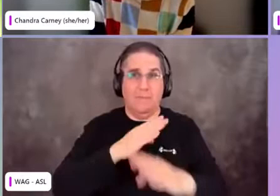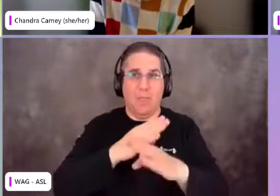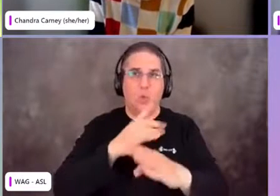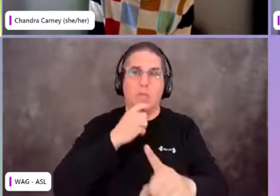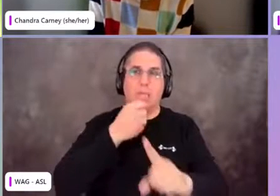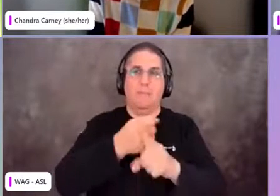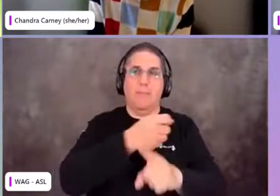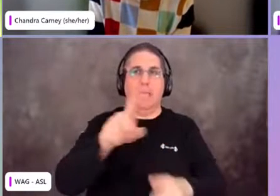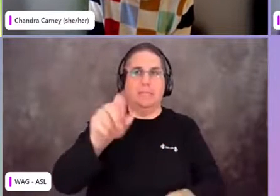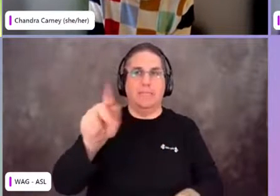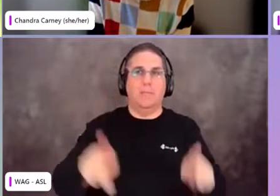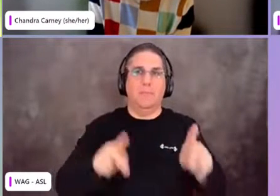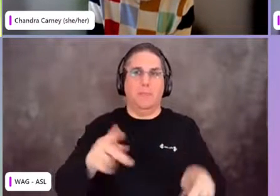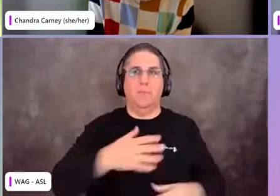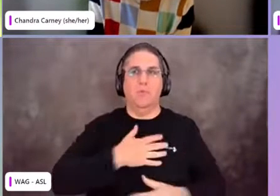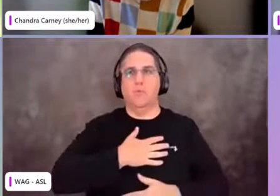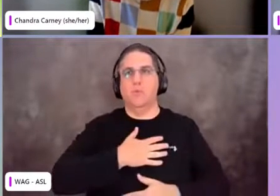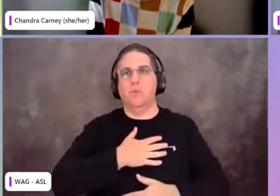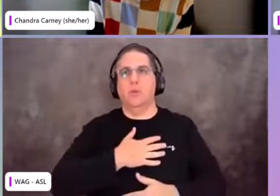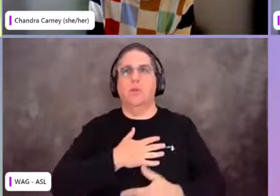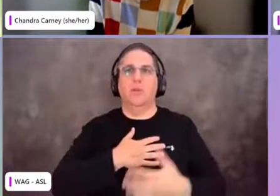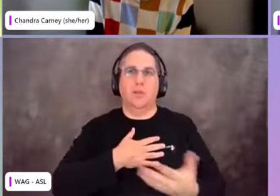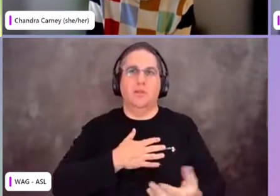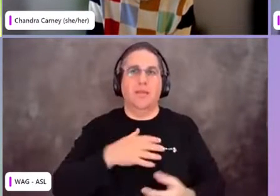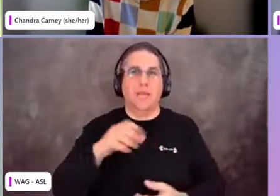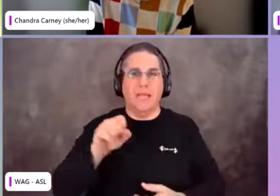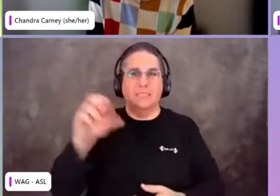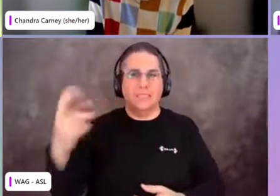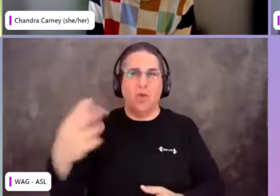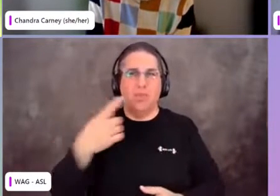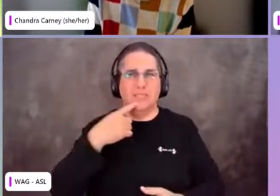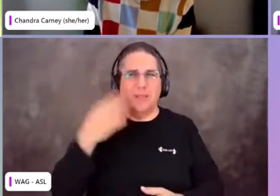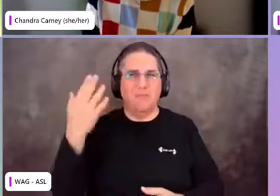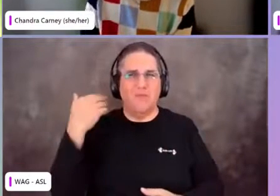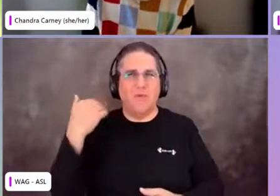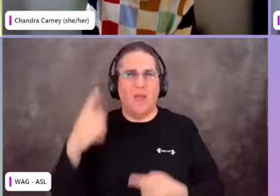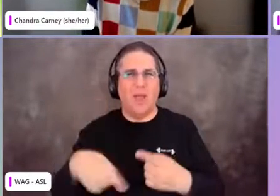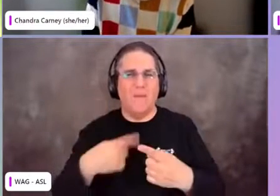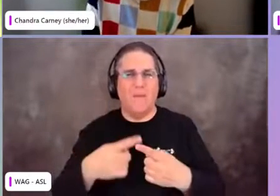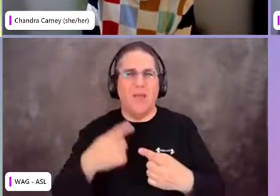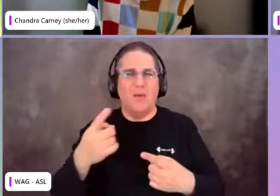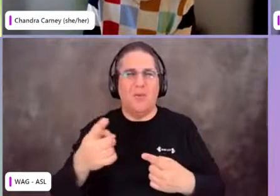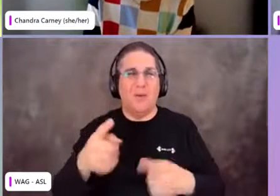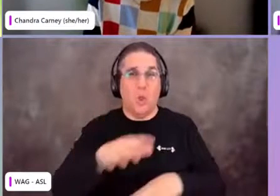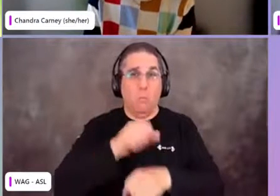dismiss once you realize the situation and the impact that accessibility blockers have on disabled people from